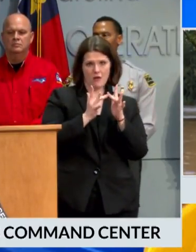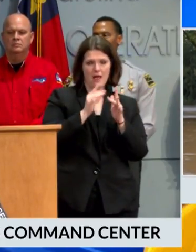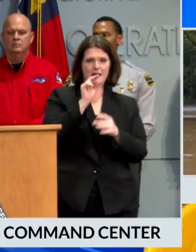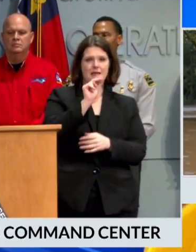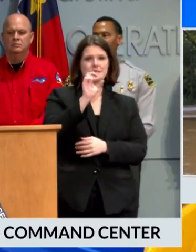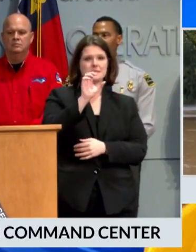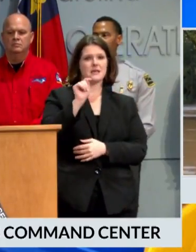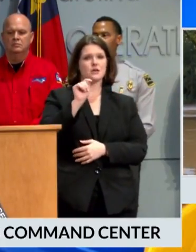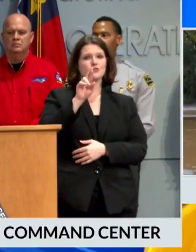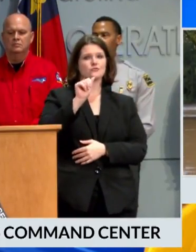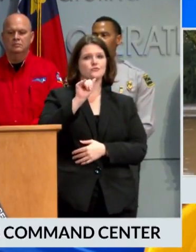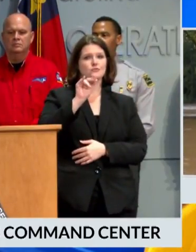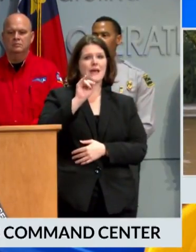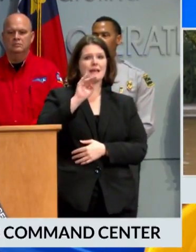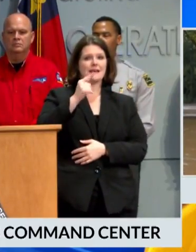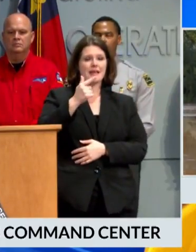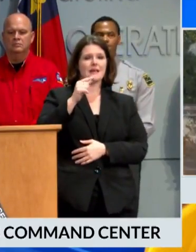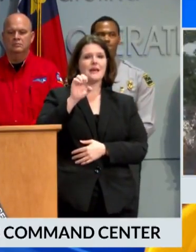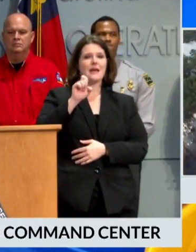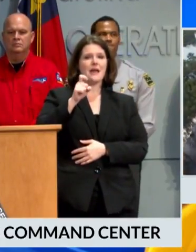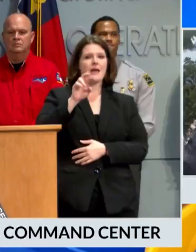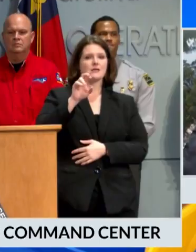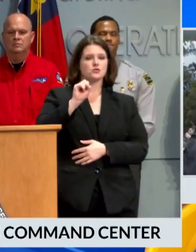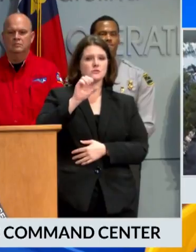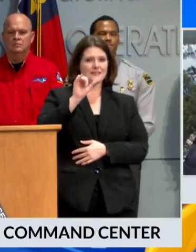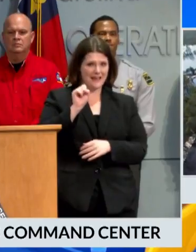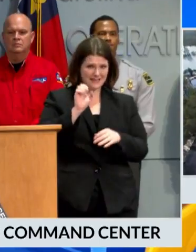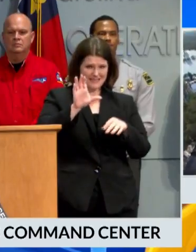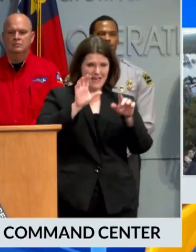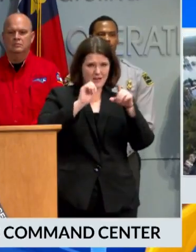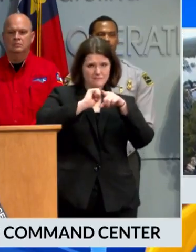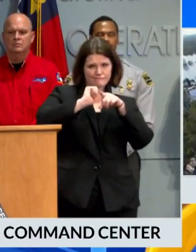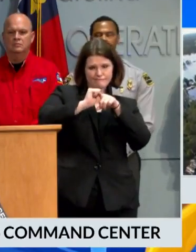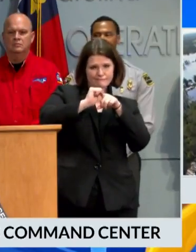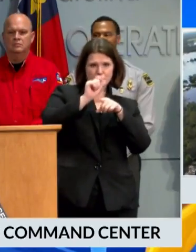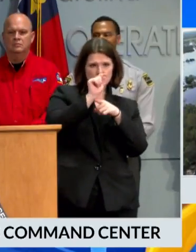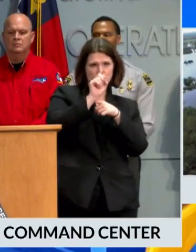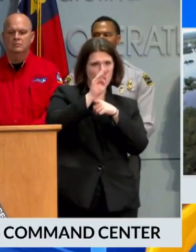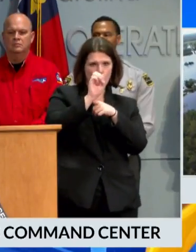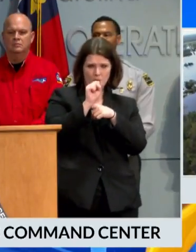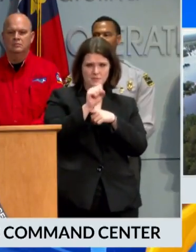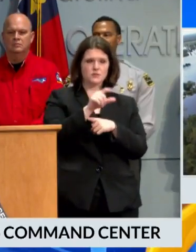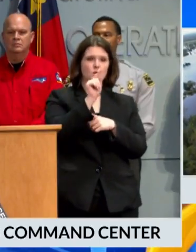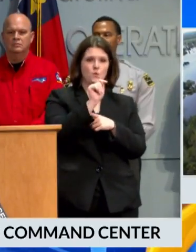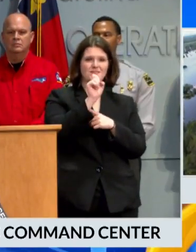THE RED CROSS, IF YOU ARE A GROUP OF NURSES COMING FROM AN ORGANIZATION THAT CAN DEPLOY AS A TEAM, WE ASK THAT YOU